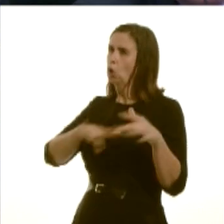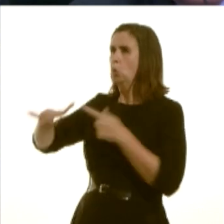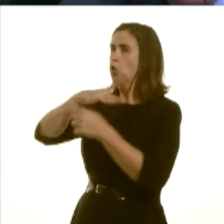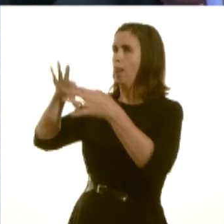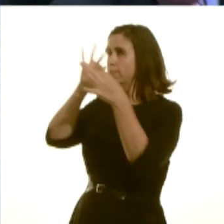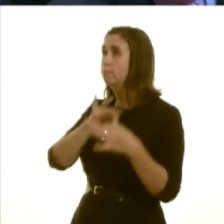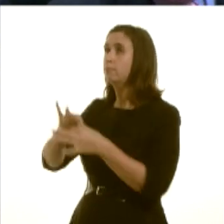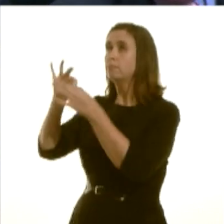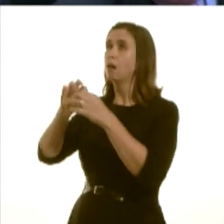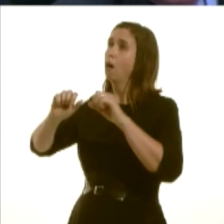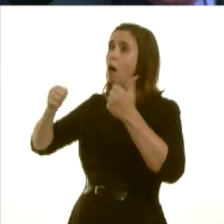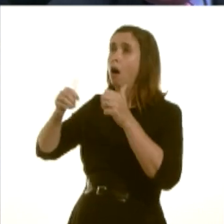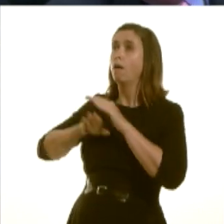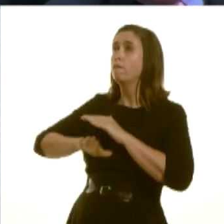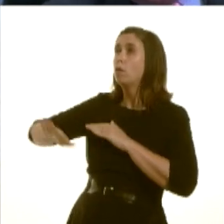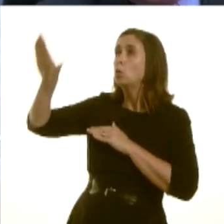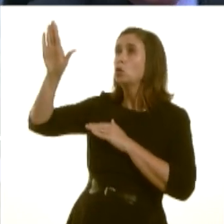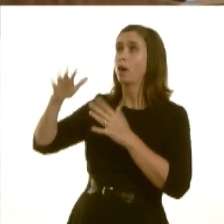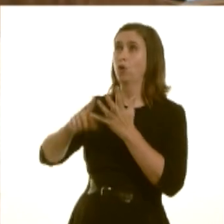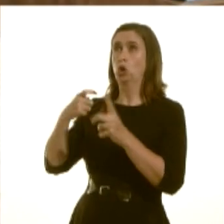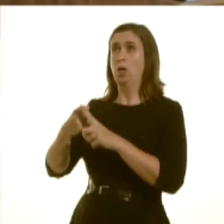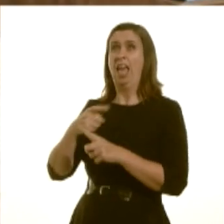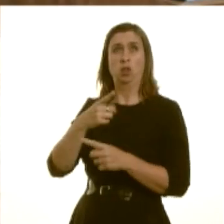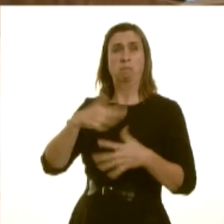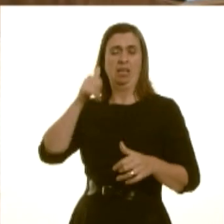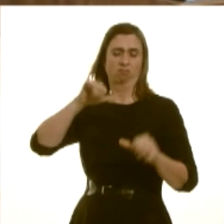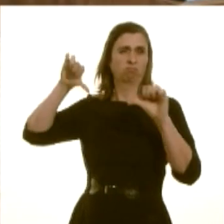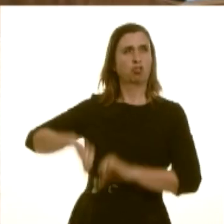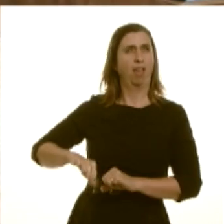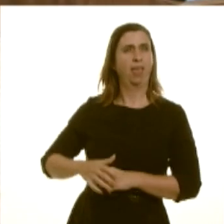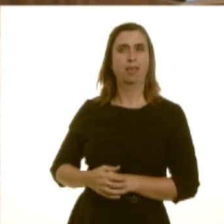a bright future for the peoples of these islands? Carwyn Jones: I think that you are both wrong.